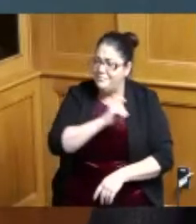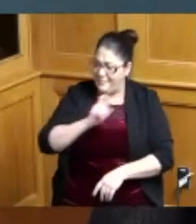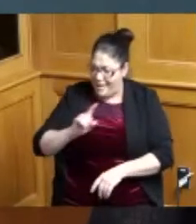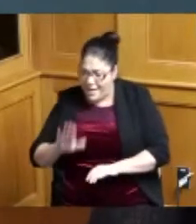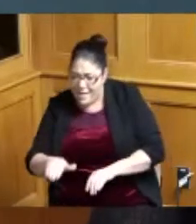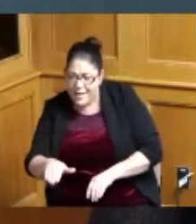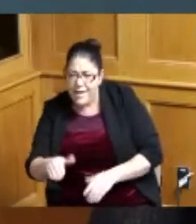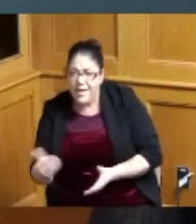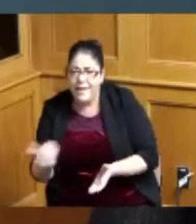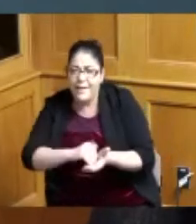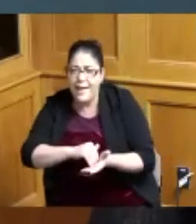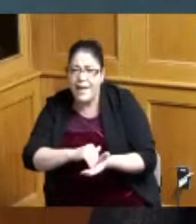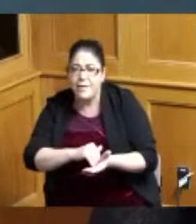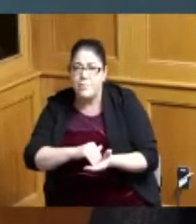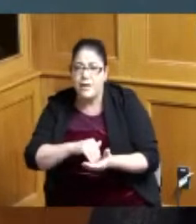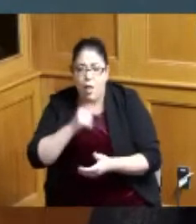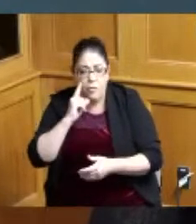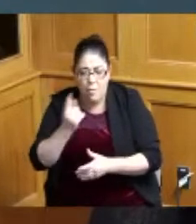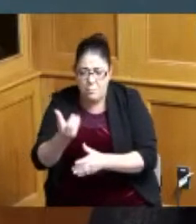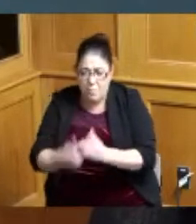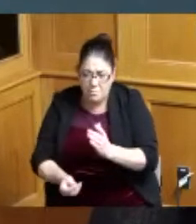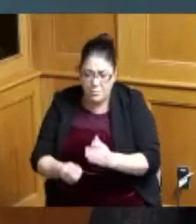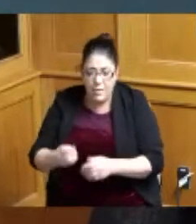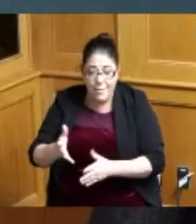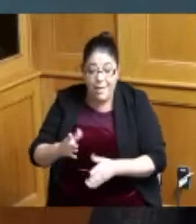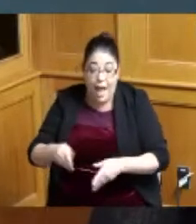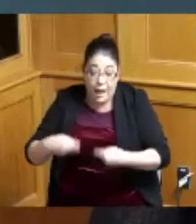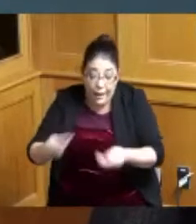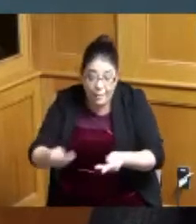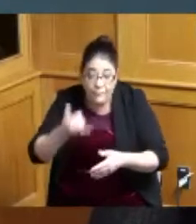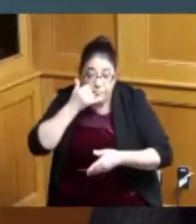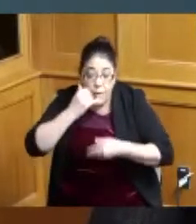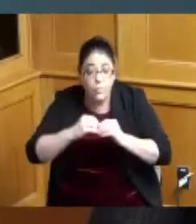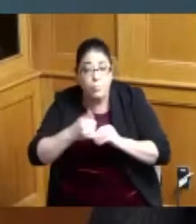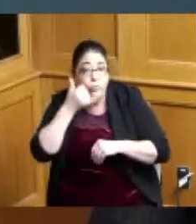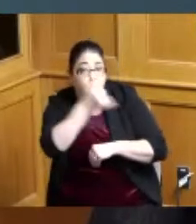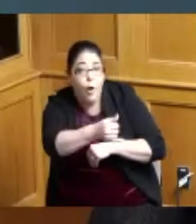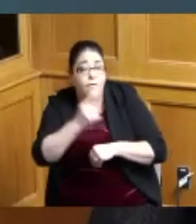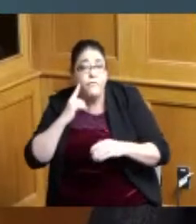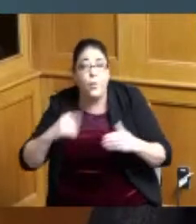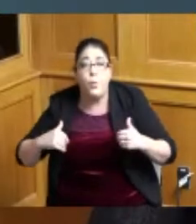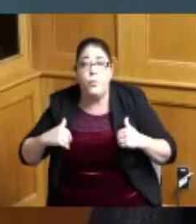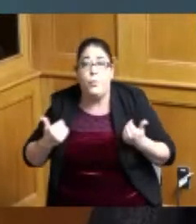anymore so maybe they called I gave him the number to call but there are so many more that need help